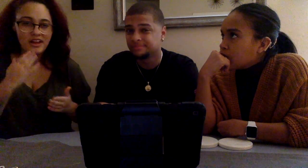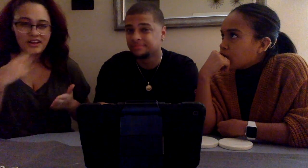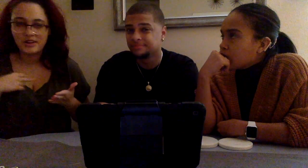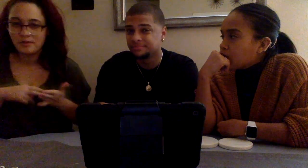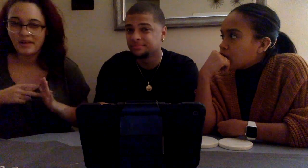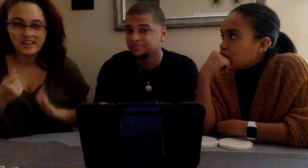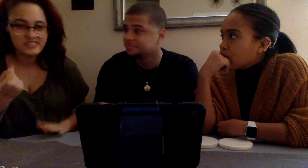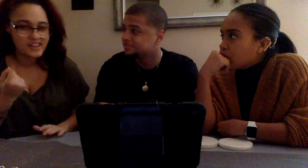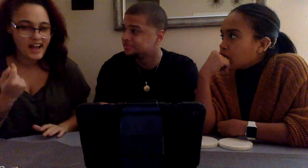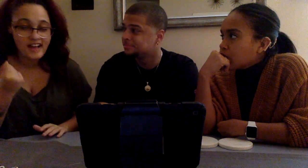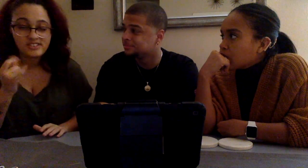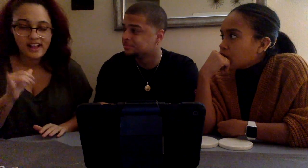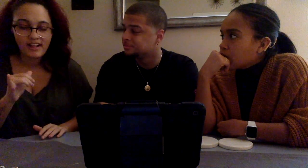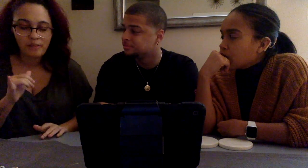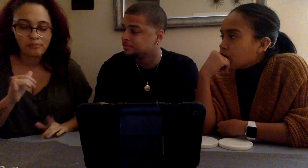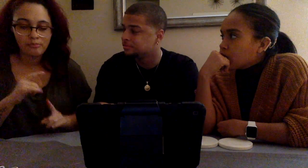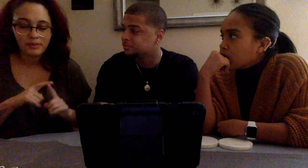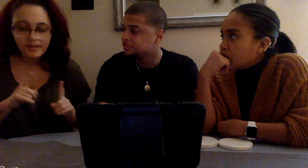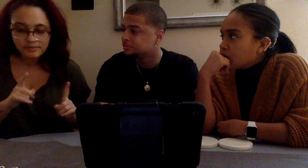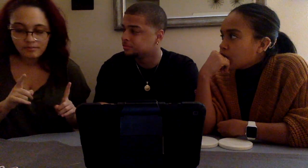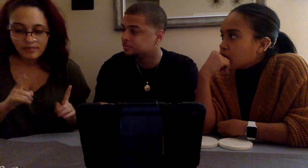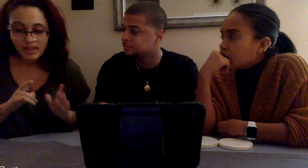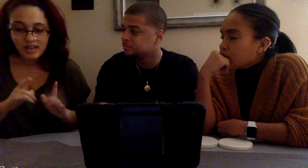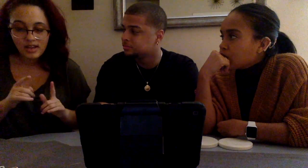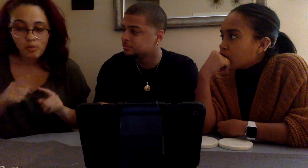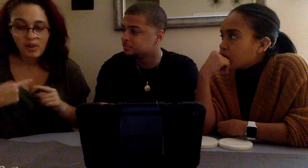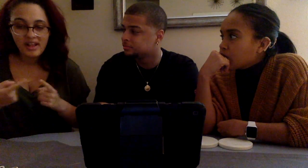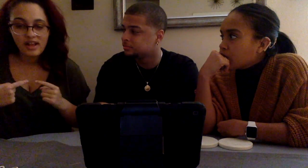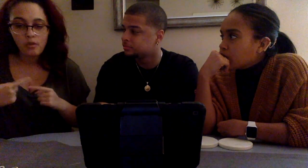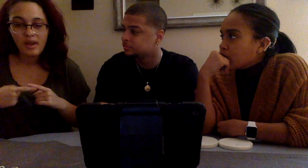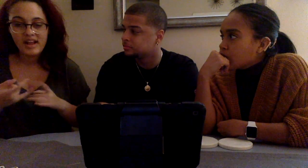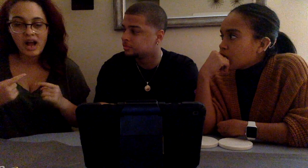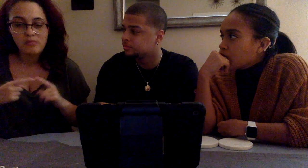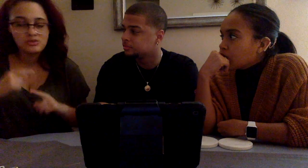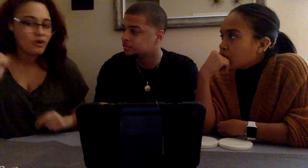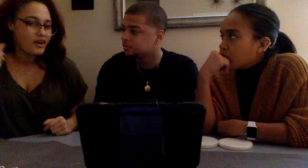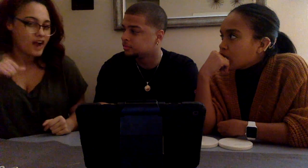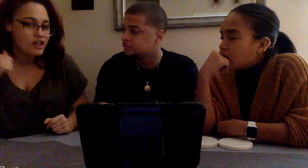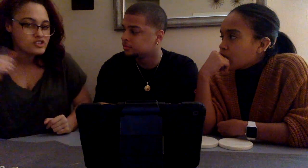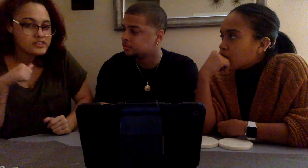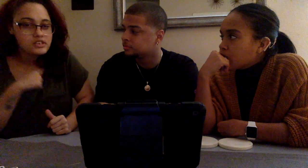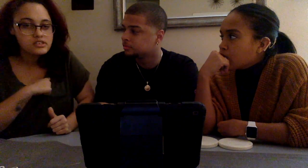You know what I mean? I understood that but when it comes to an audiologist